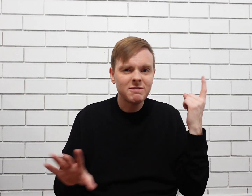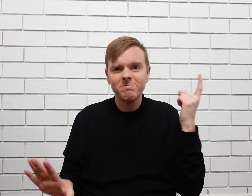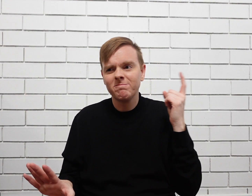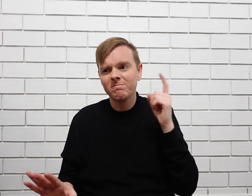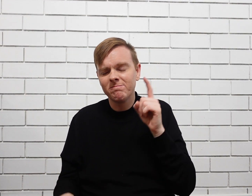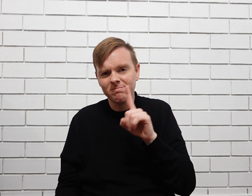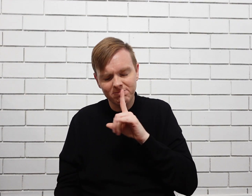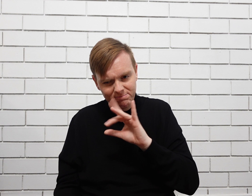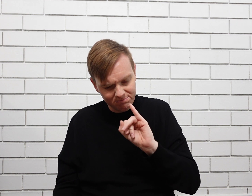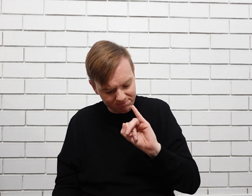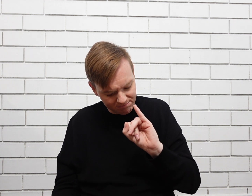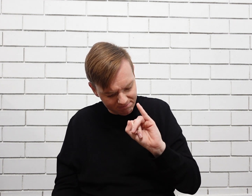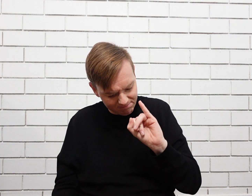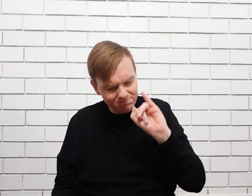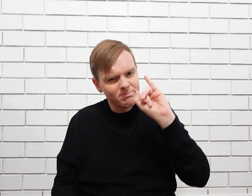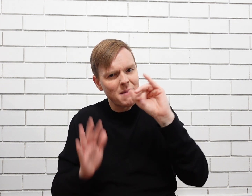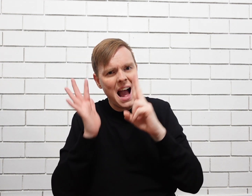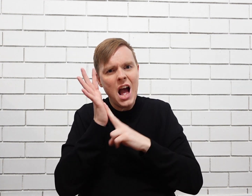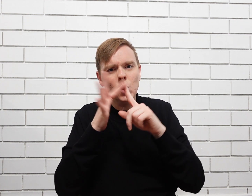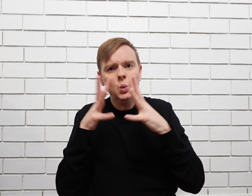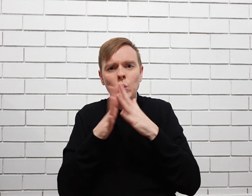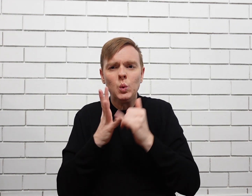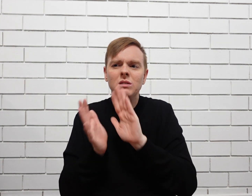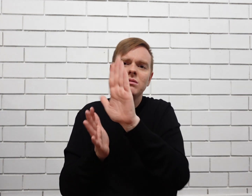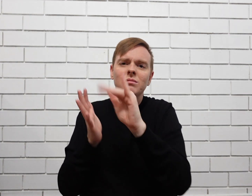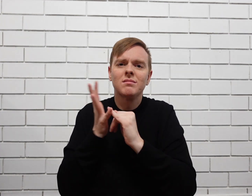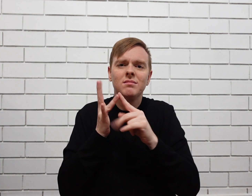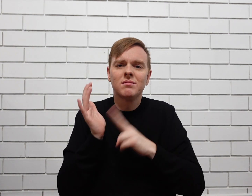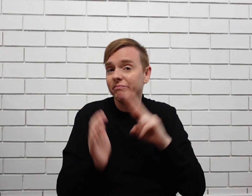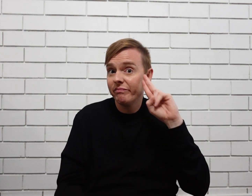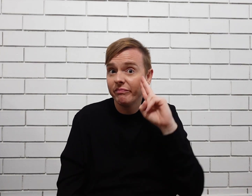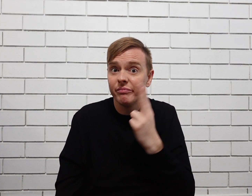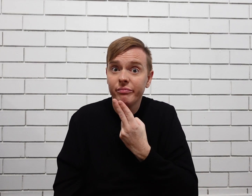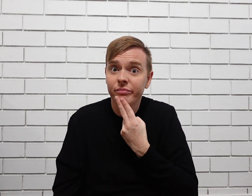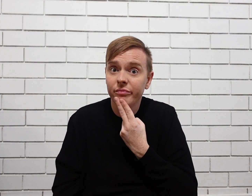Doctor's first word was, "Bad news, your son is deaf," with a really sad face.